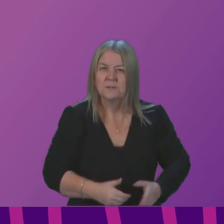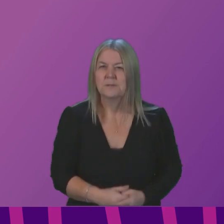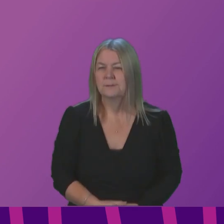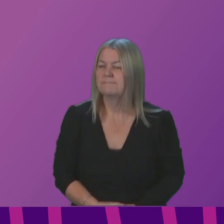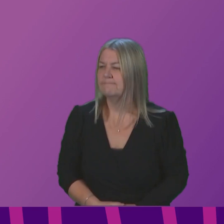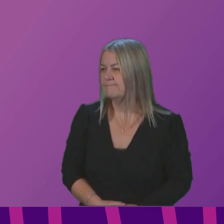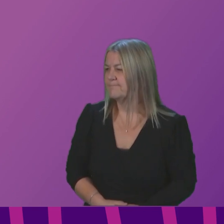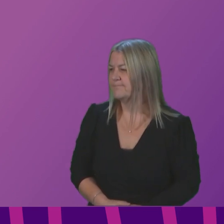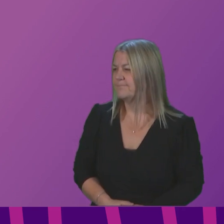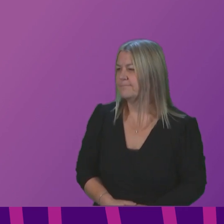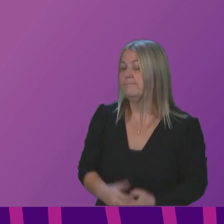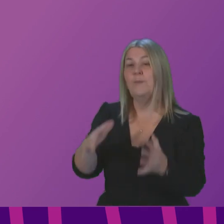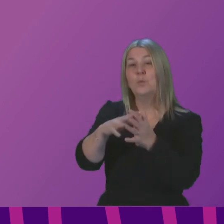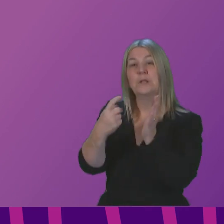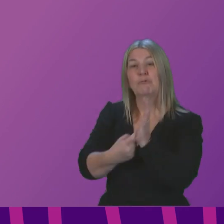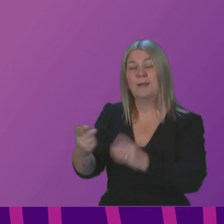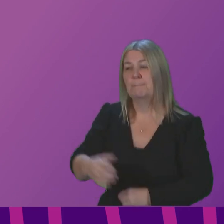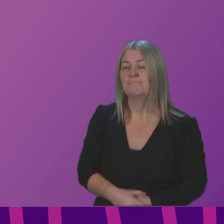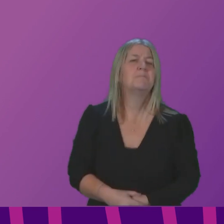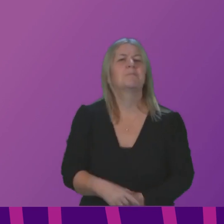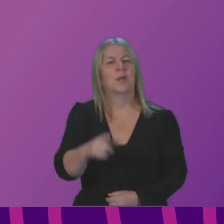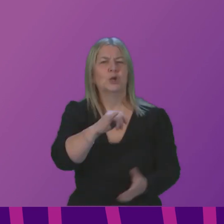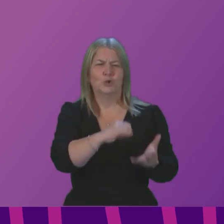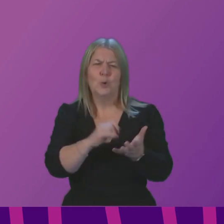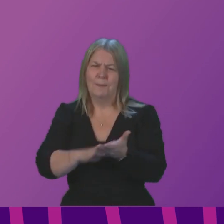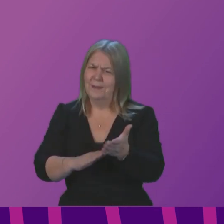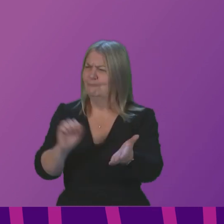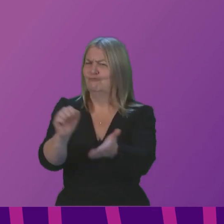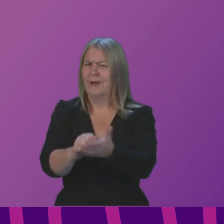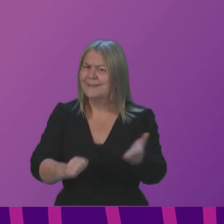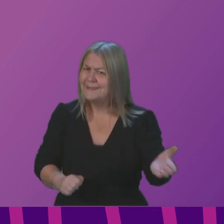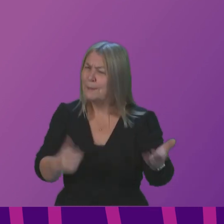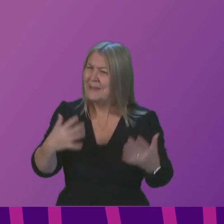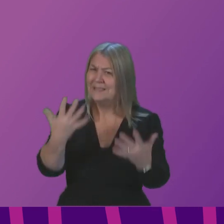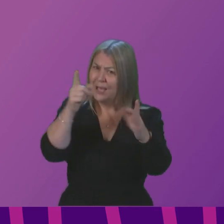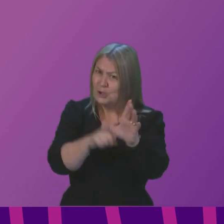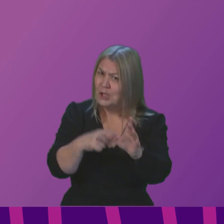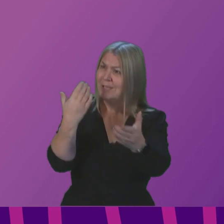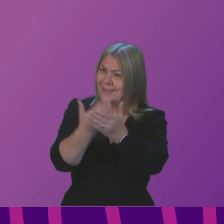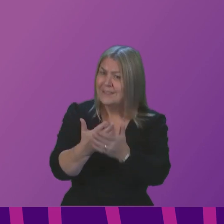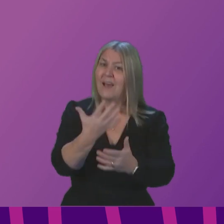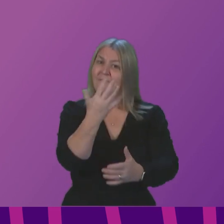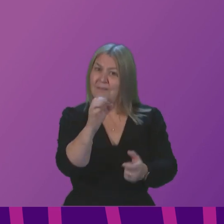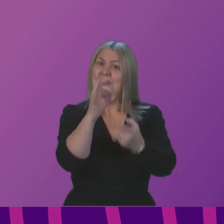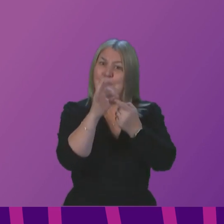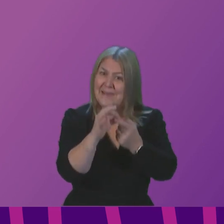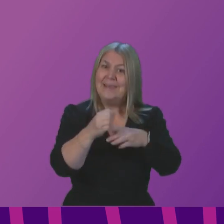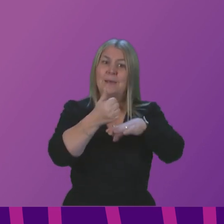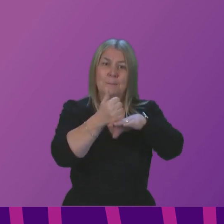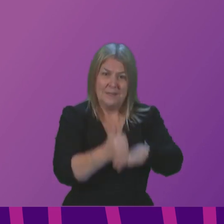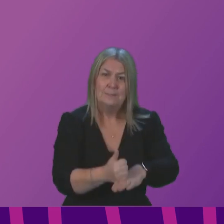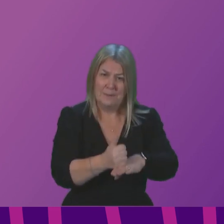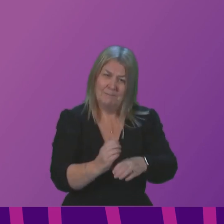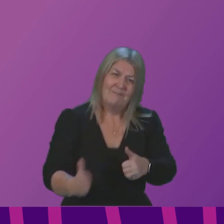Stuart McMillan is right. It has been a decade since the 50p rate was first set, inflation